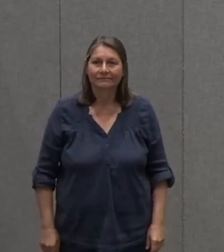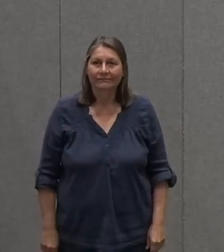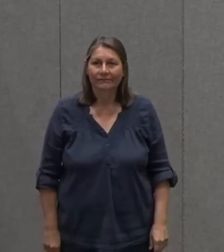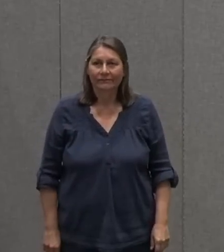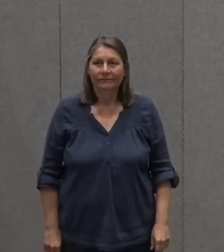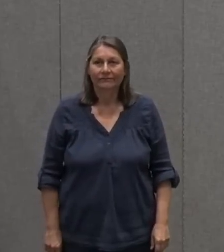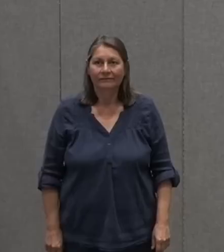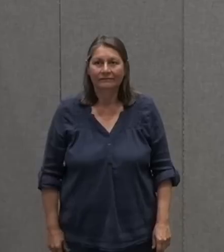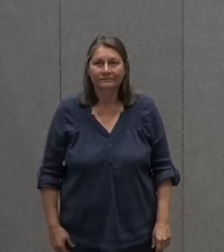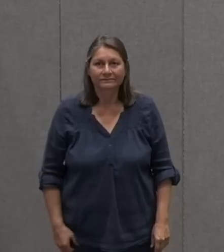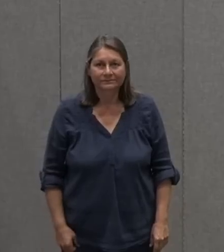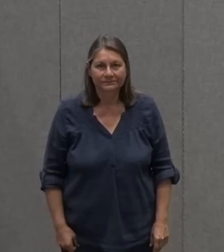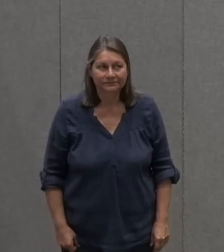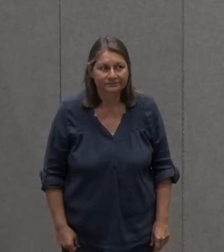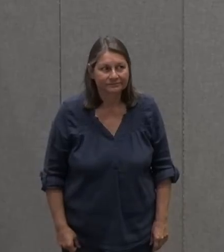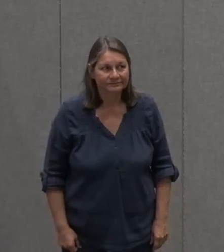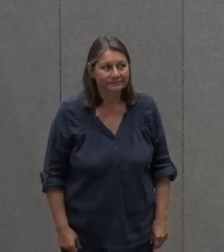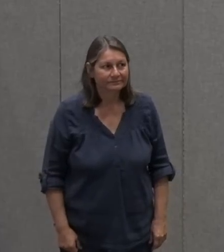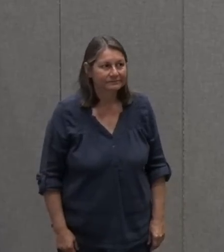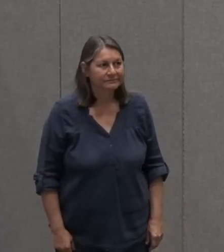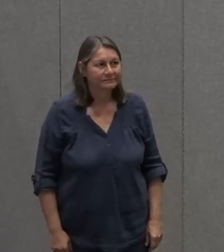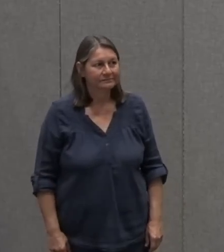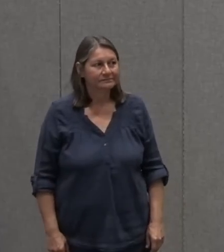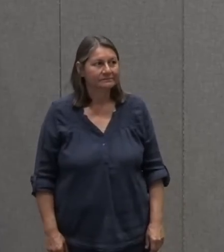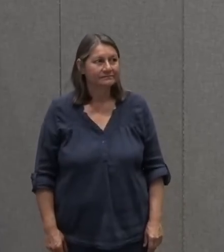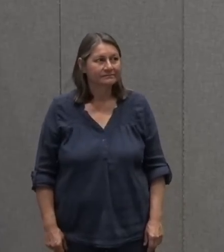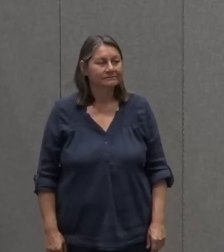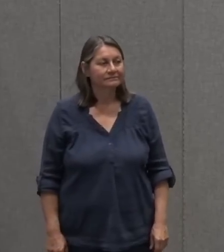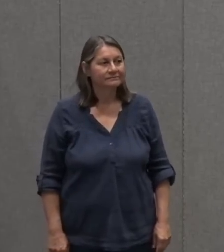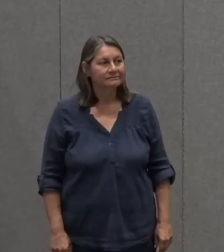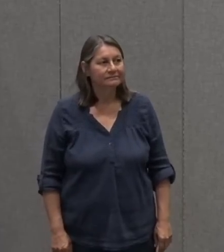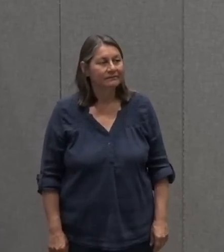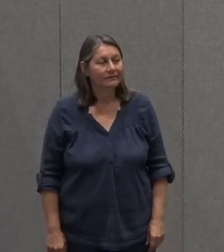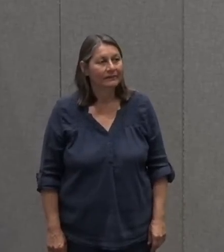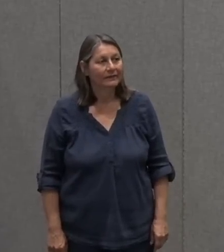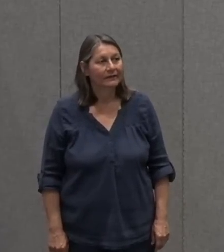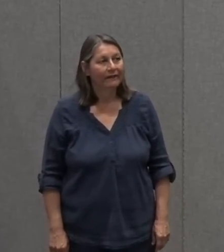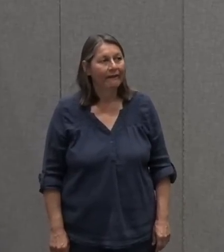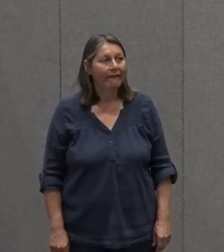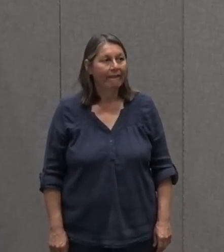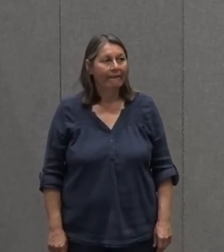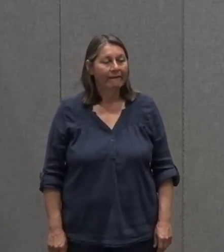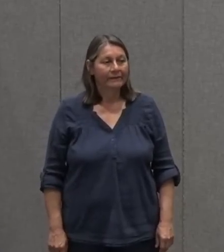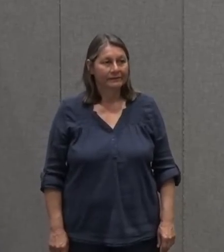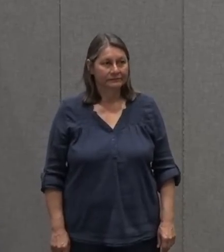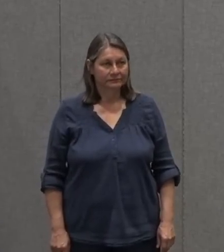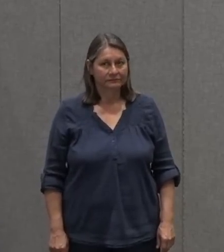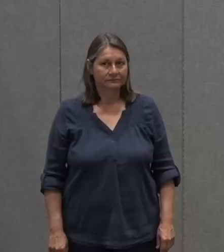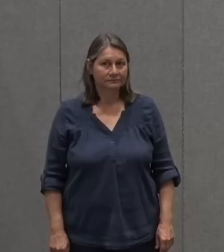Cause it's a prime number, it only has two factors. Okay. I don't know. Let me think here.